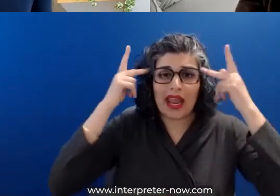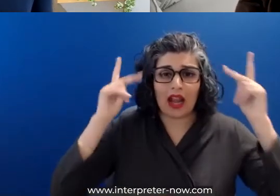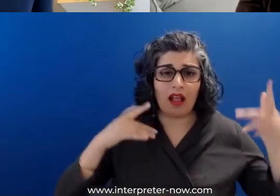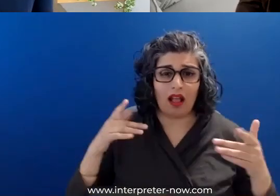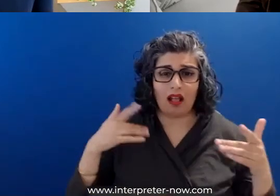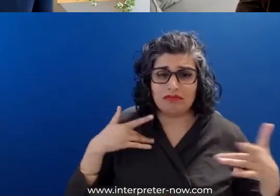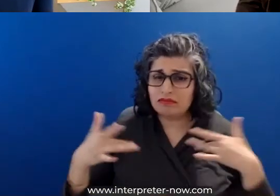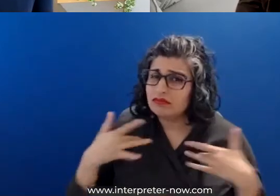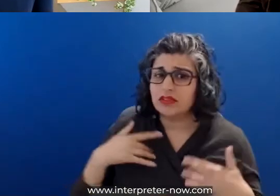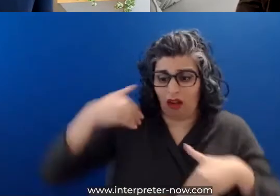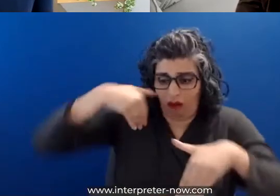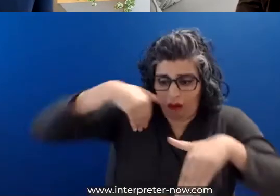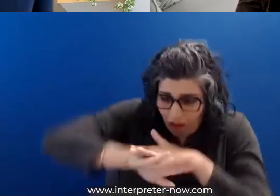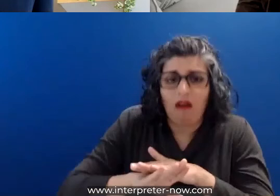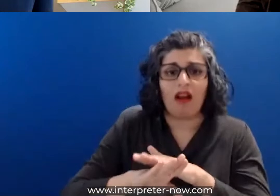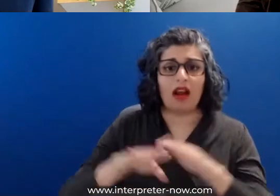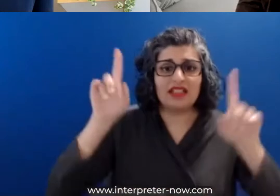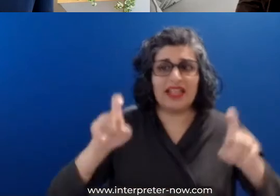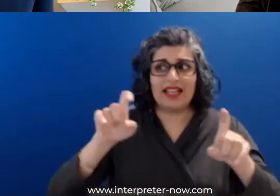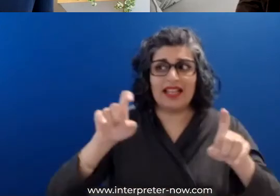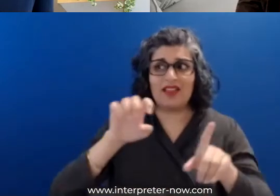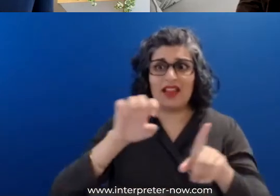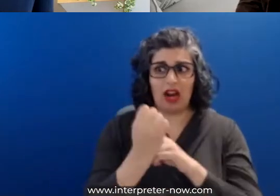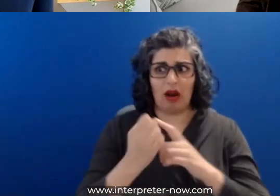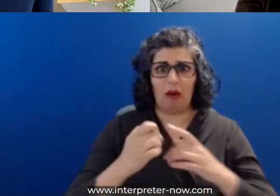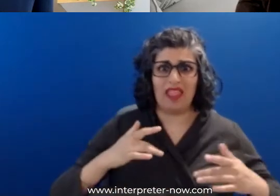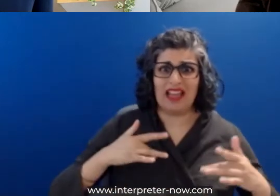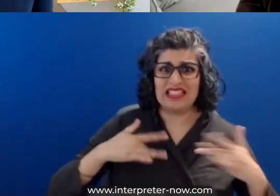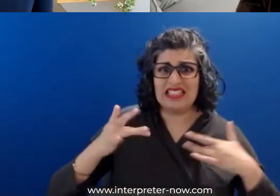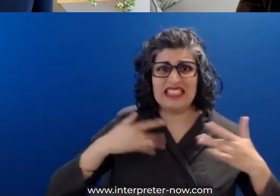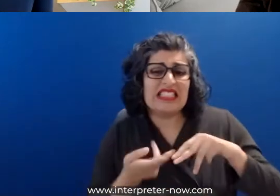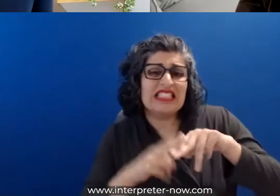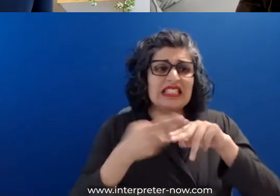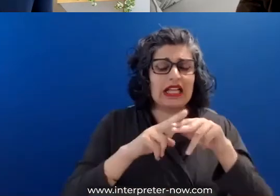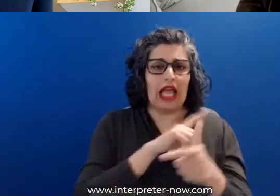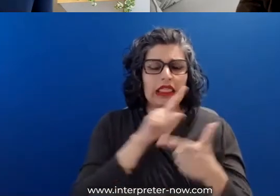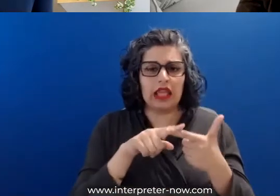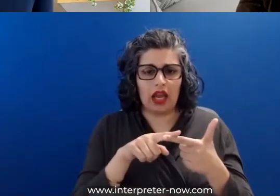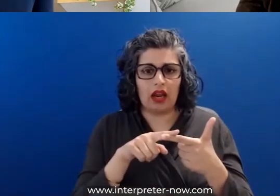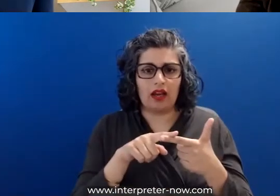enter the testing environment with elevated anxiety that is only exacerbated by the knowledge